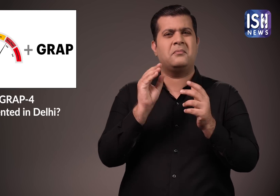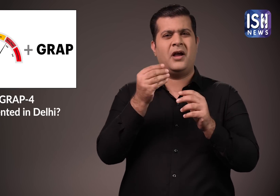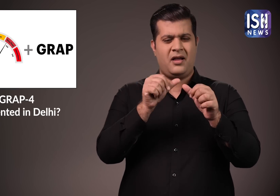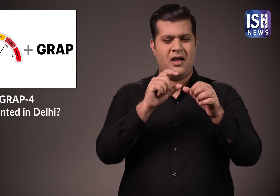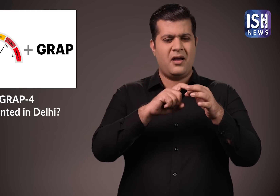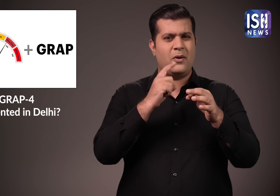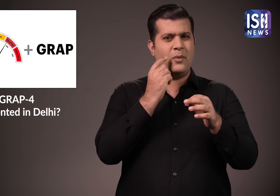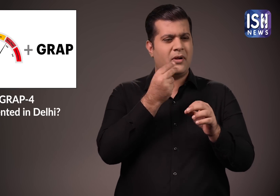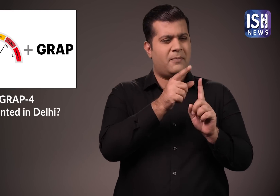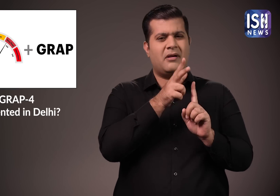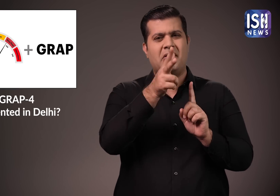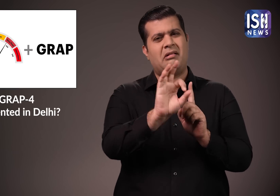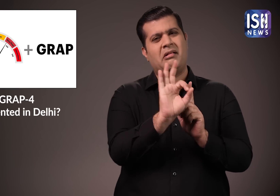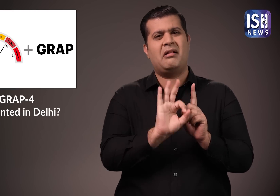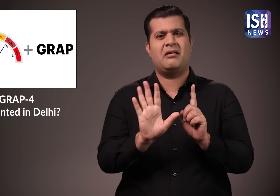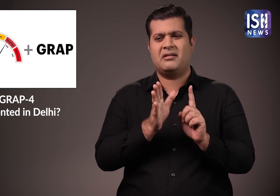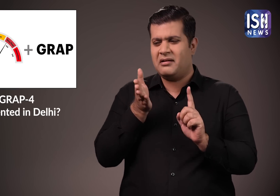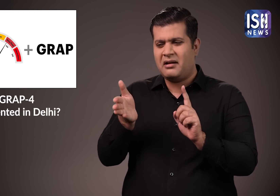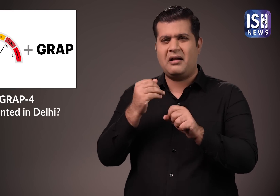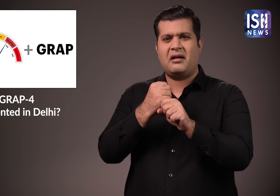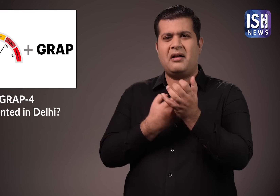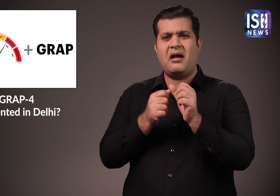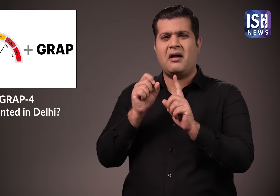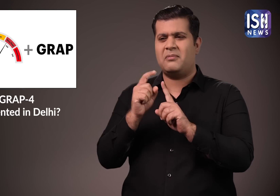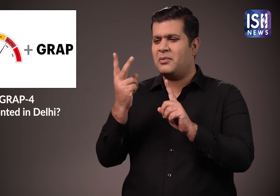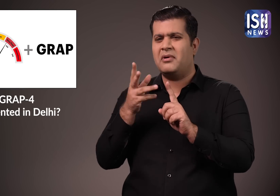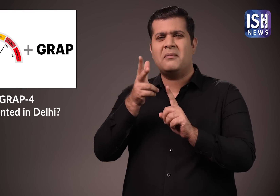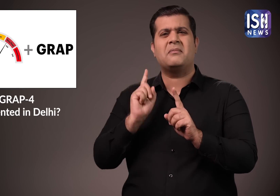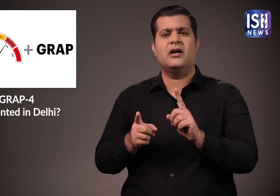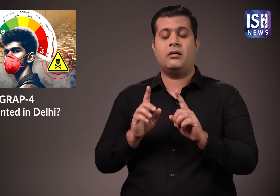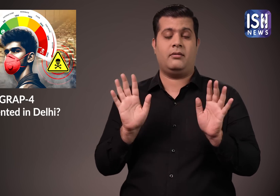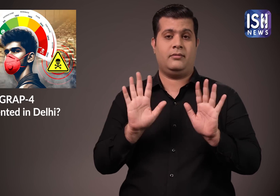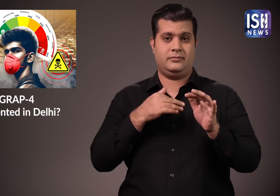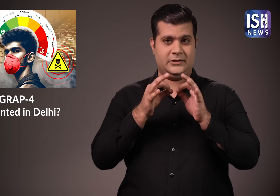Now you may think knowing about the AQI is enough, what is the need for GRAP. Let me explain.